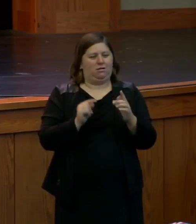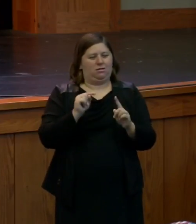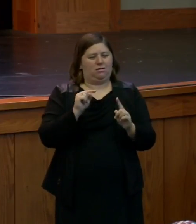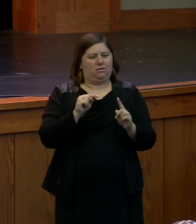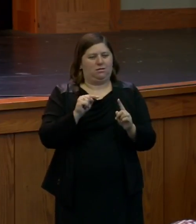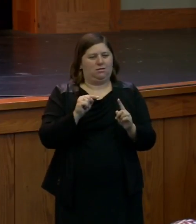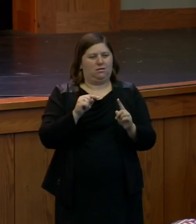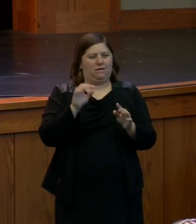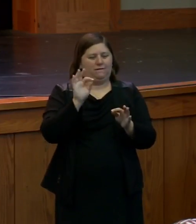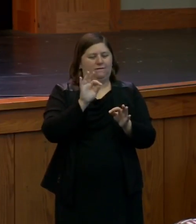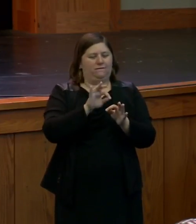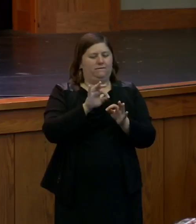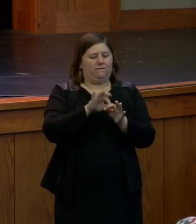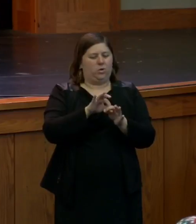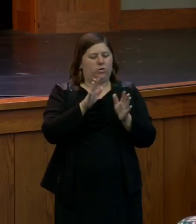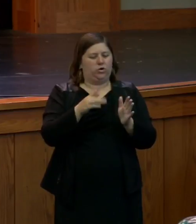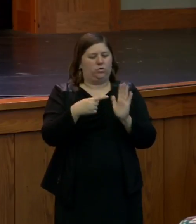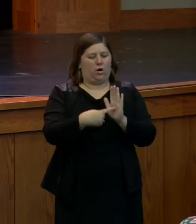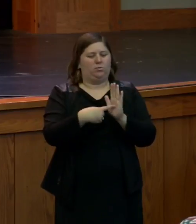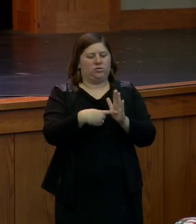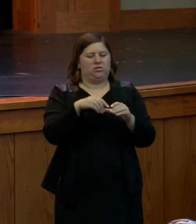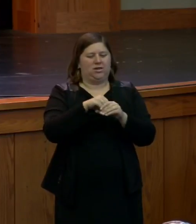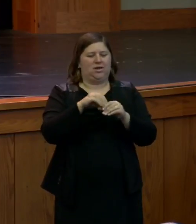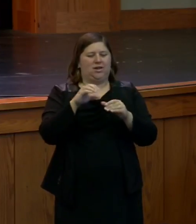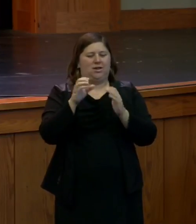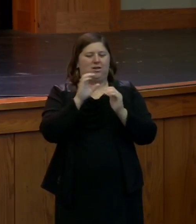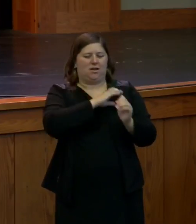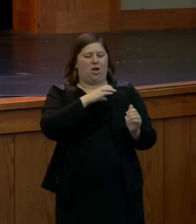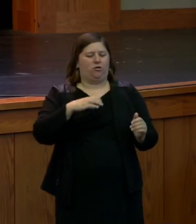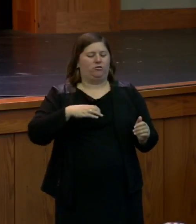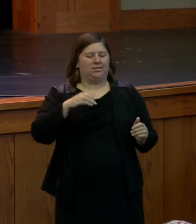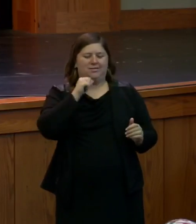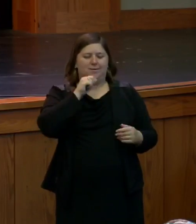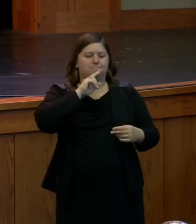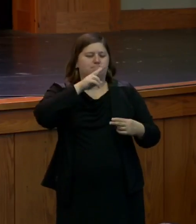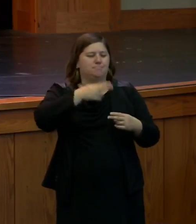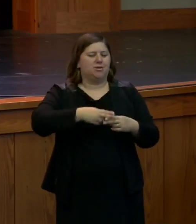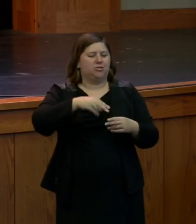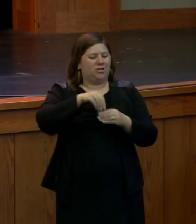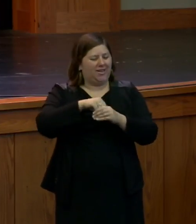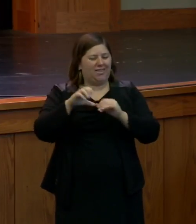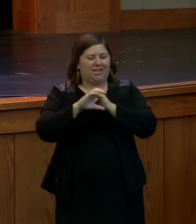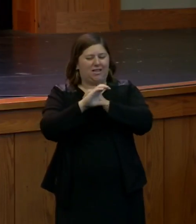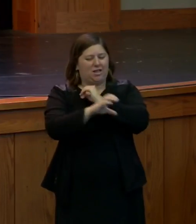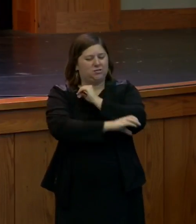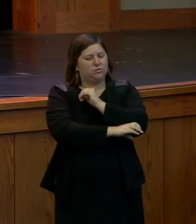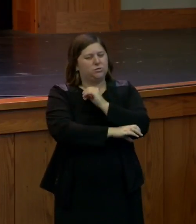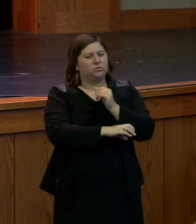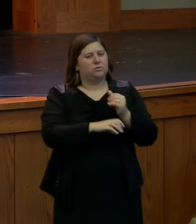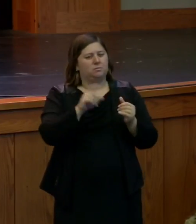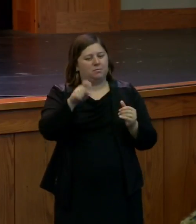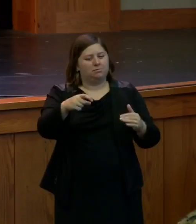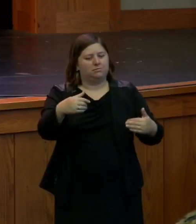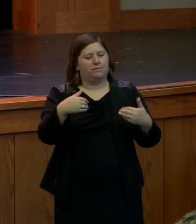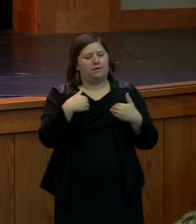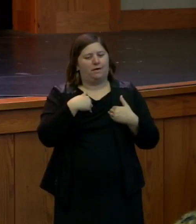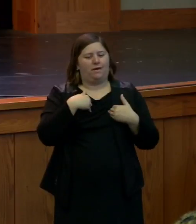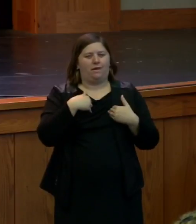REPRESENTATION IN CONGRESS WASN'T EXPLICITLY MENTIONED IN THE CONSTITUTION. WE NEED VOTER PROTECTIONS.